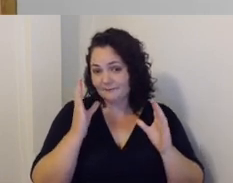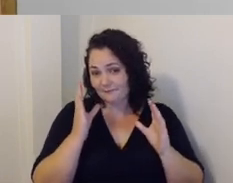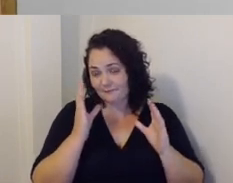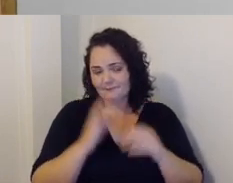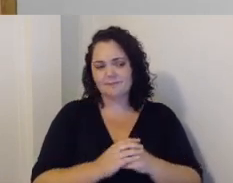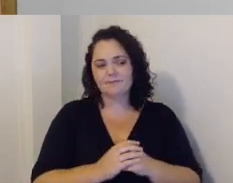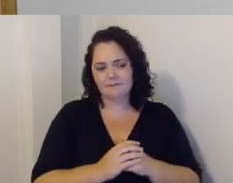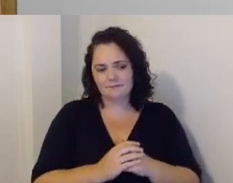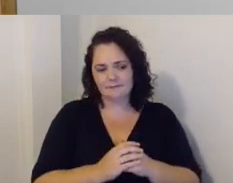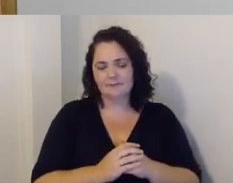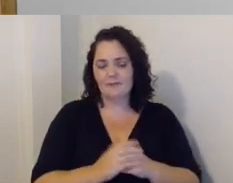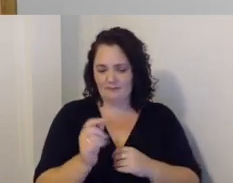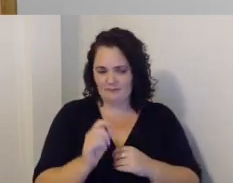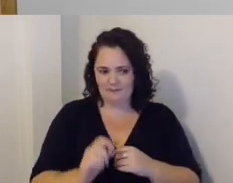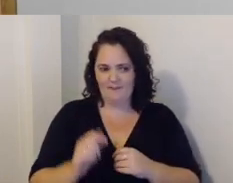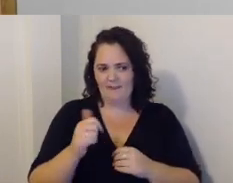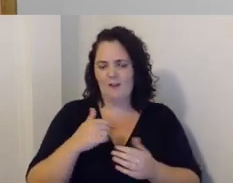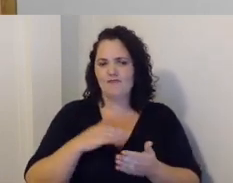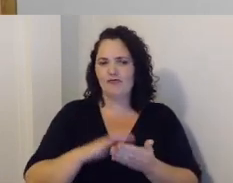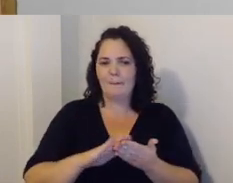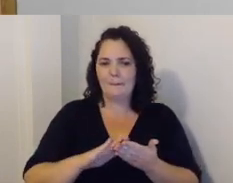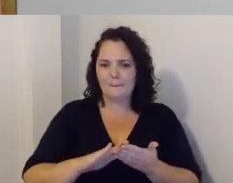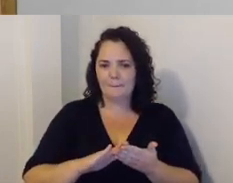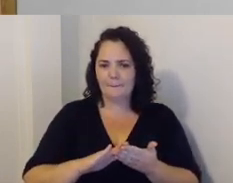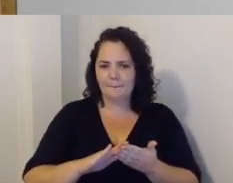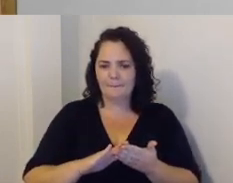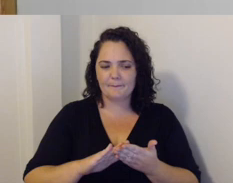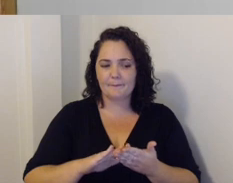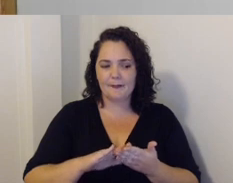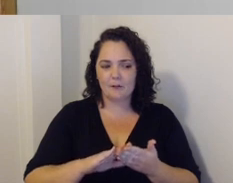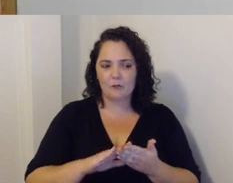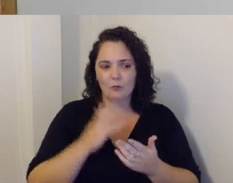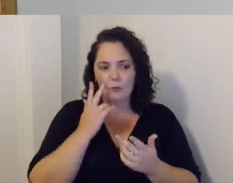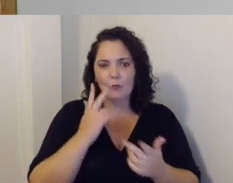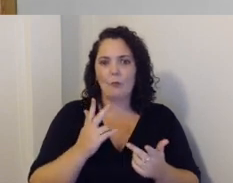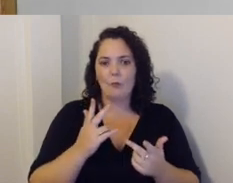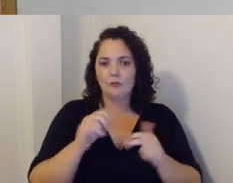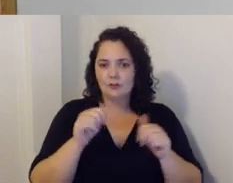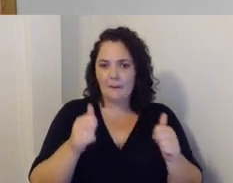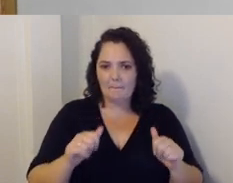shape of her head and then rubbing it back in like that and then finding the shape of her shoulders